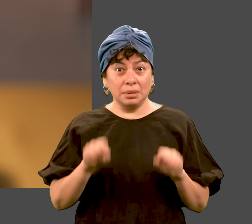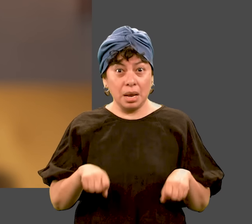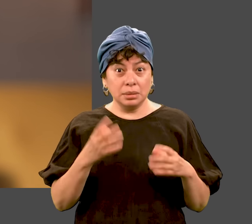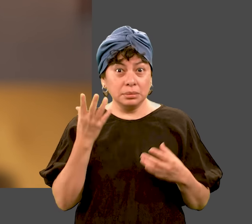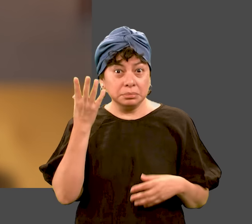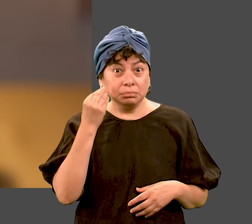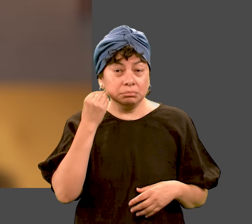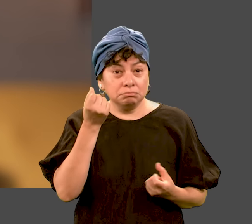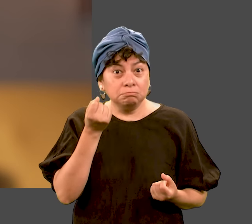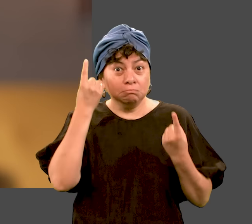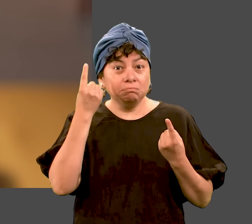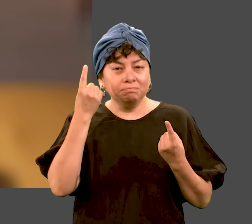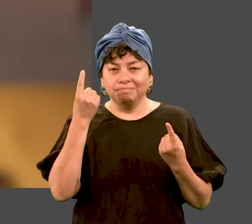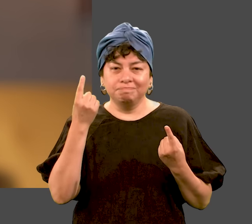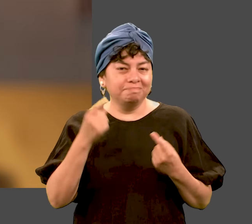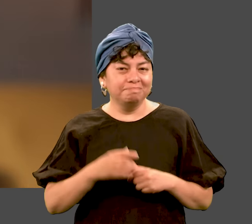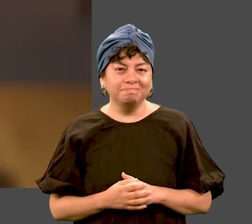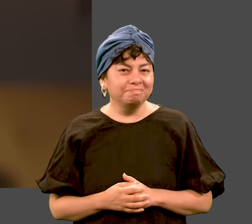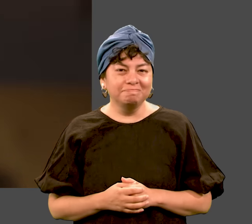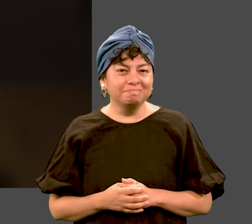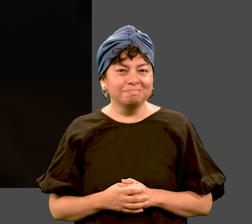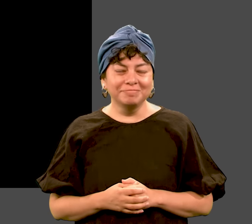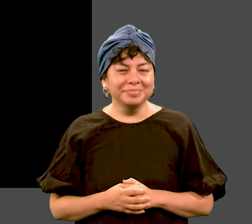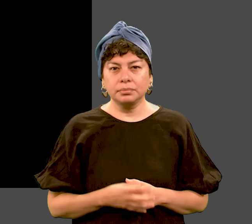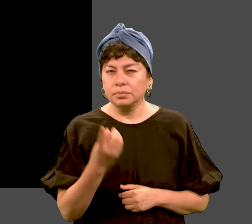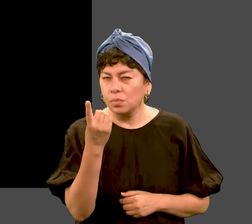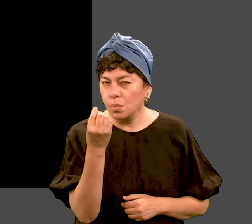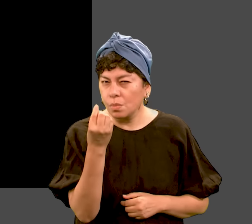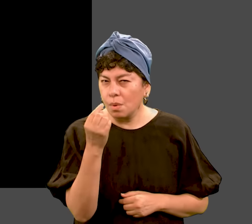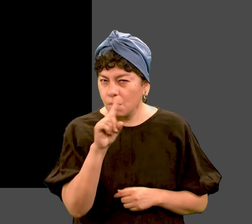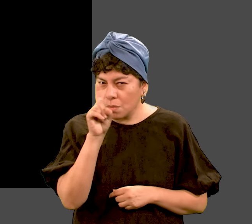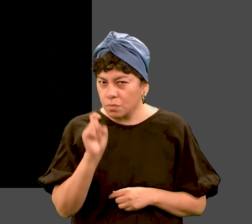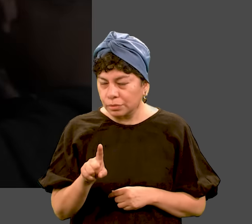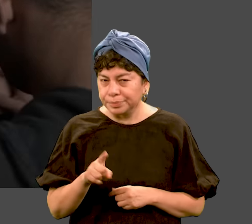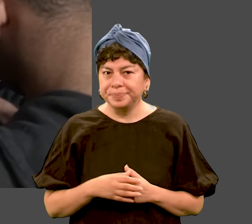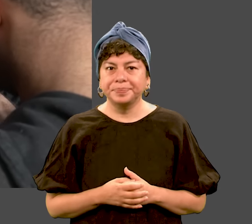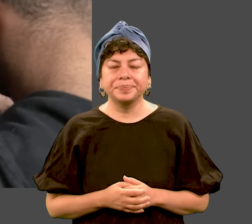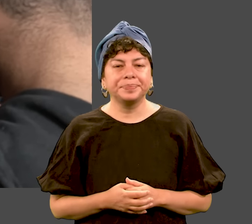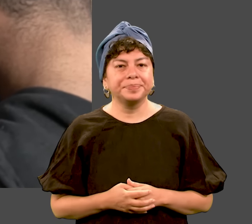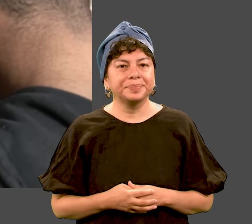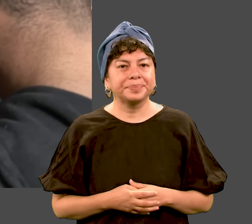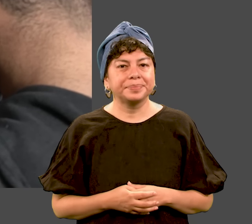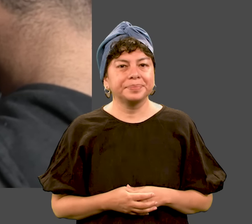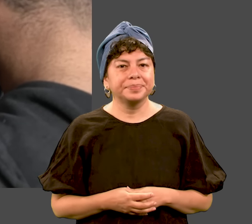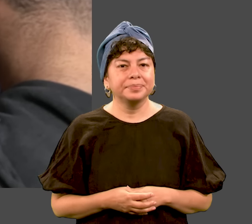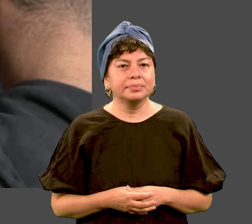would ever think of or even feel comfortable with. Last question about,